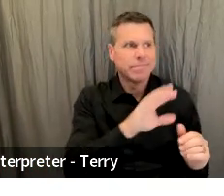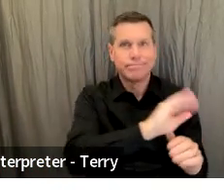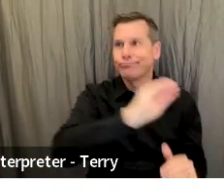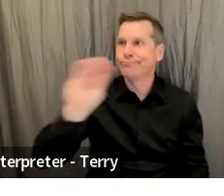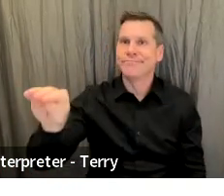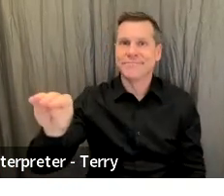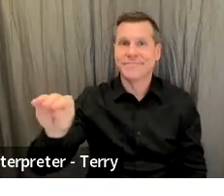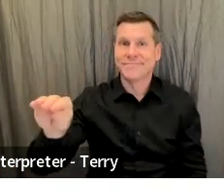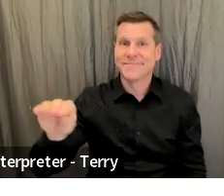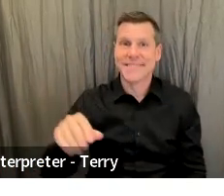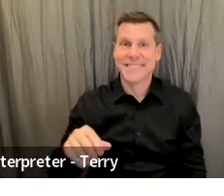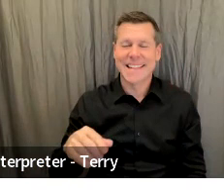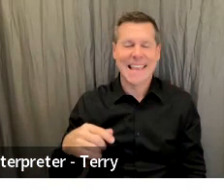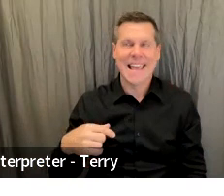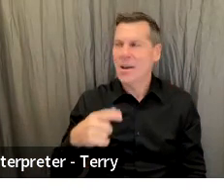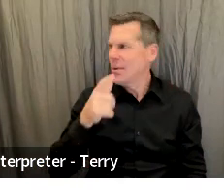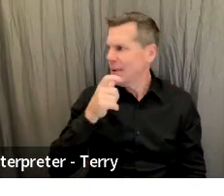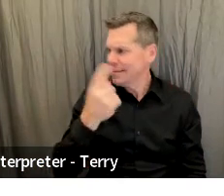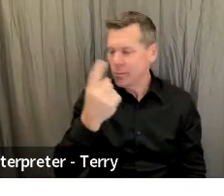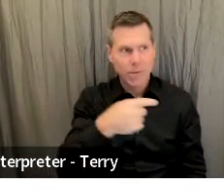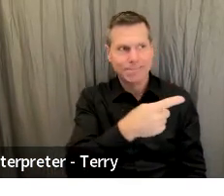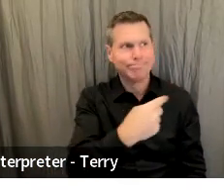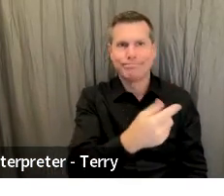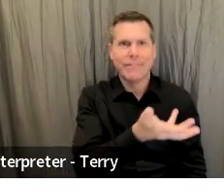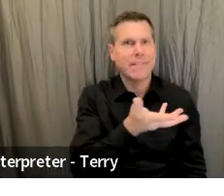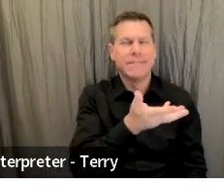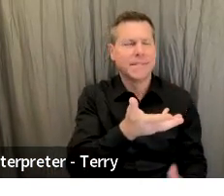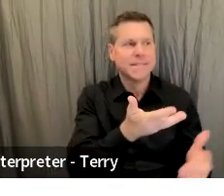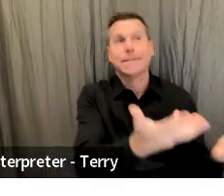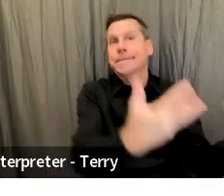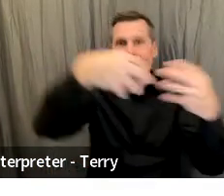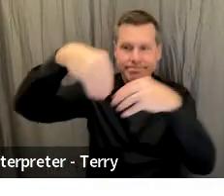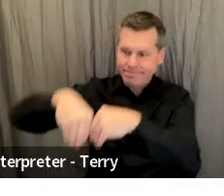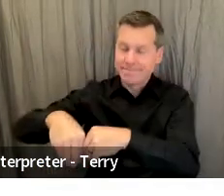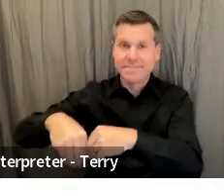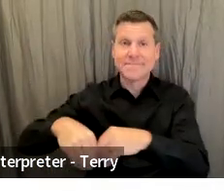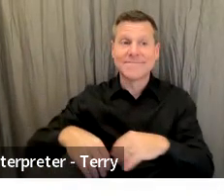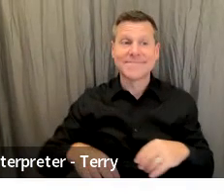one of us and pulled this from our course. These are all pages.